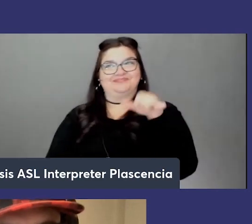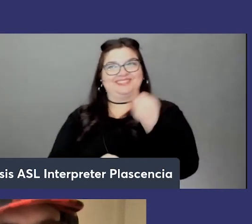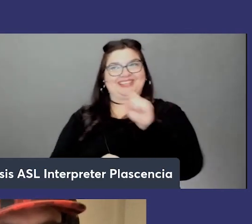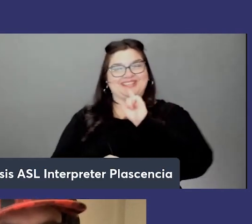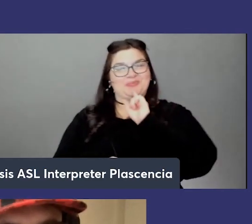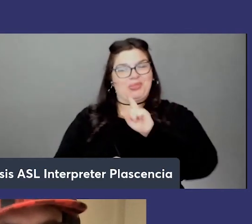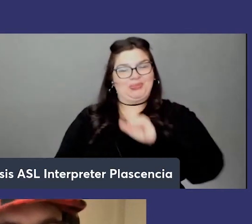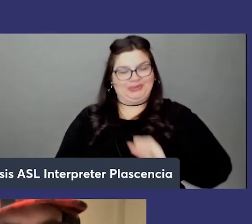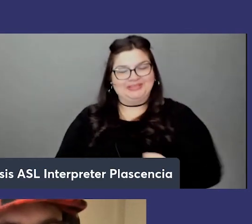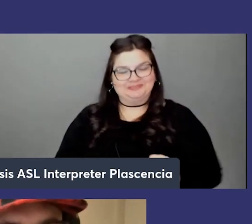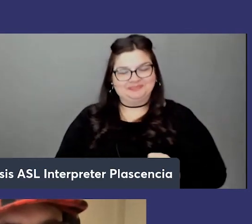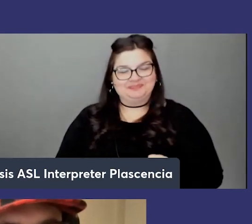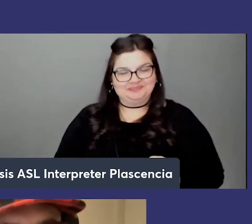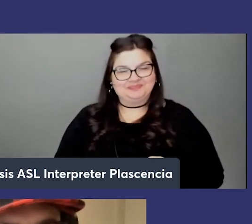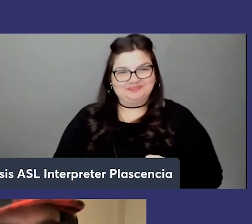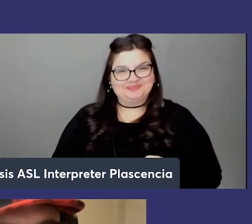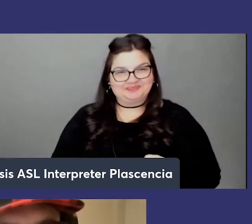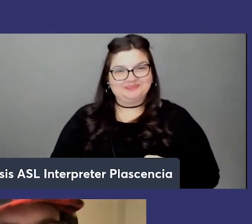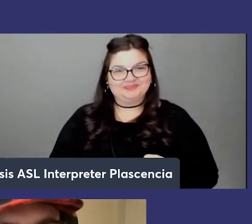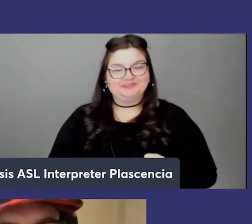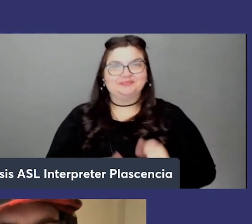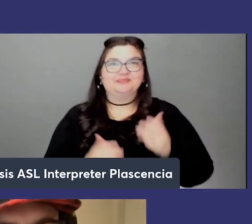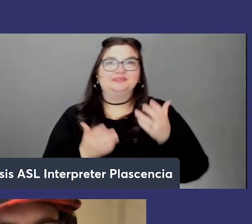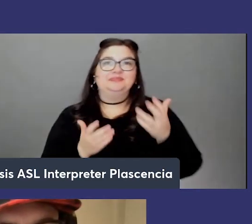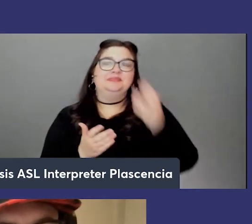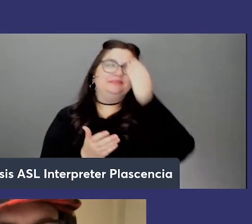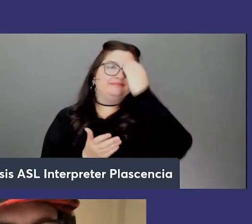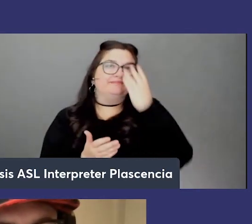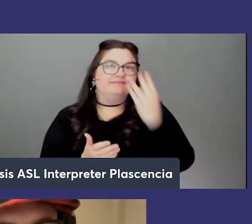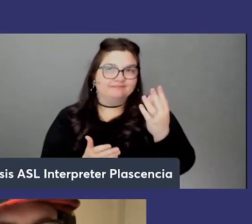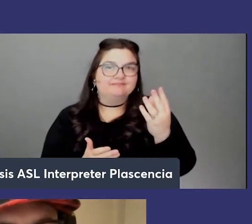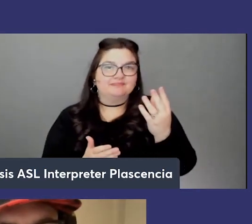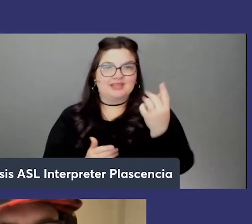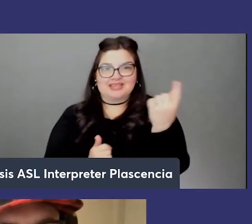So I think something is changing today.